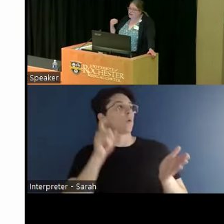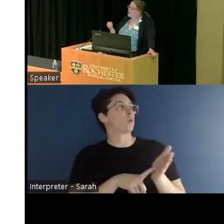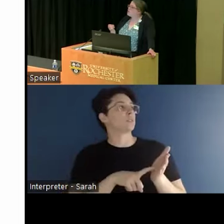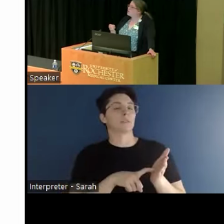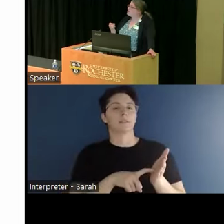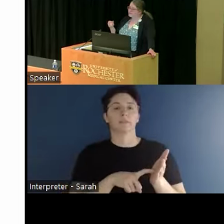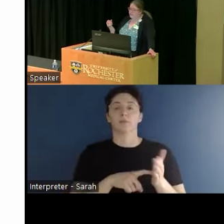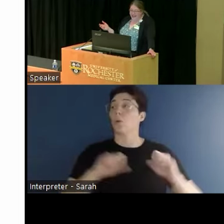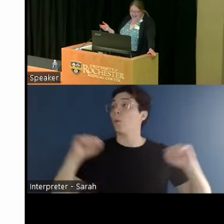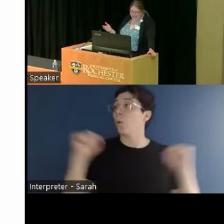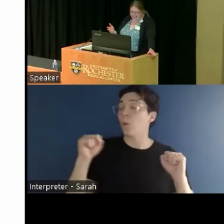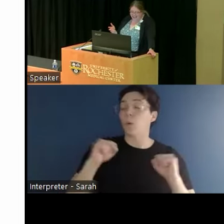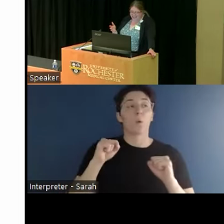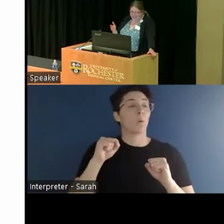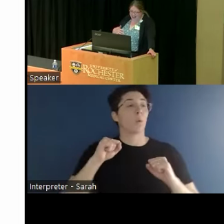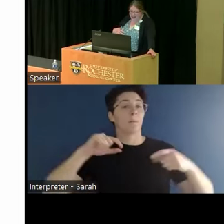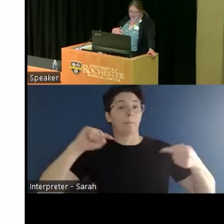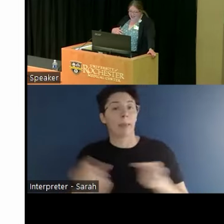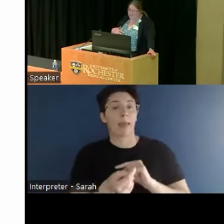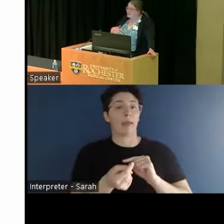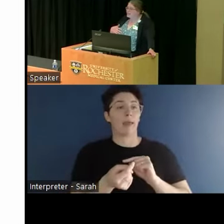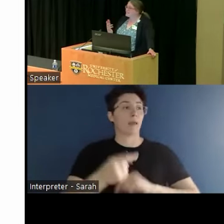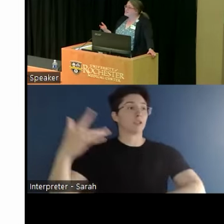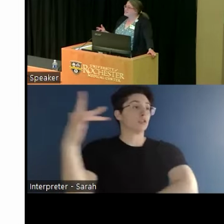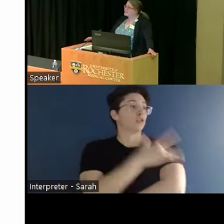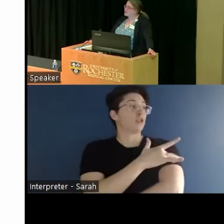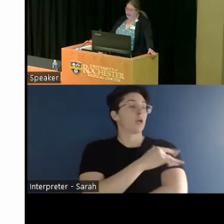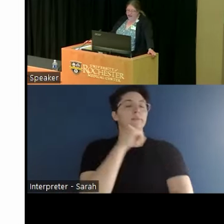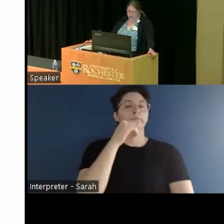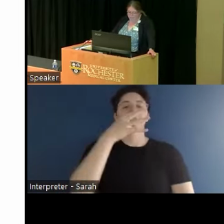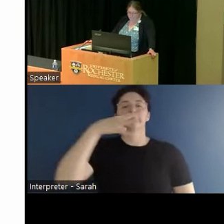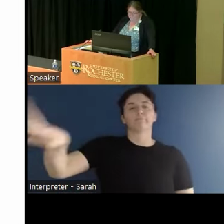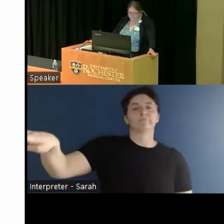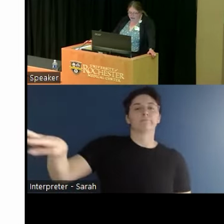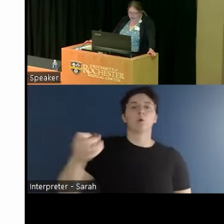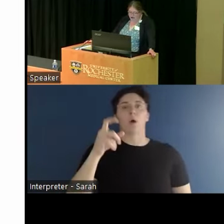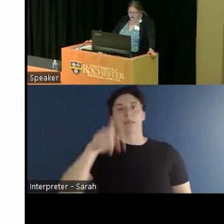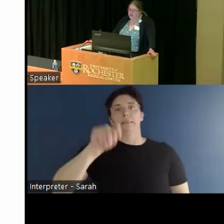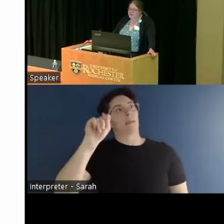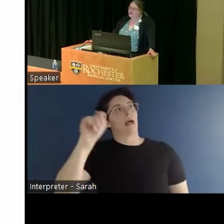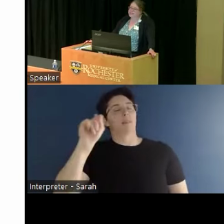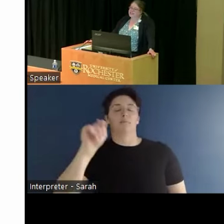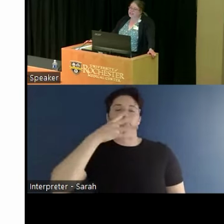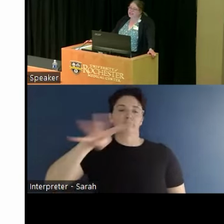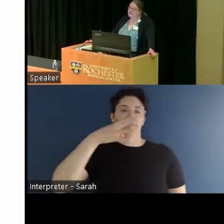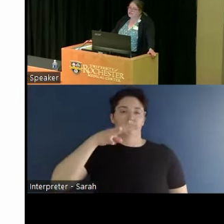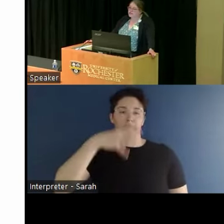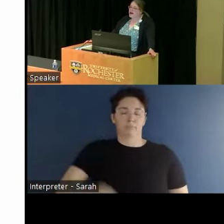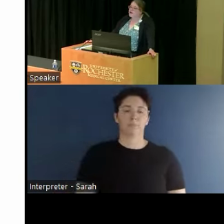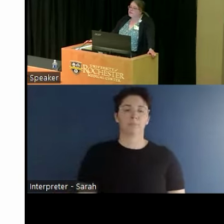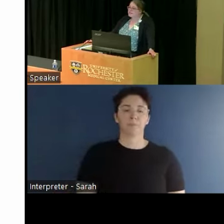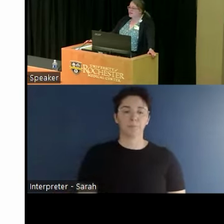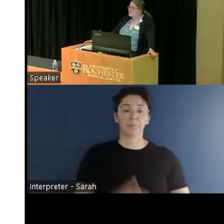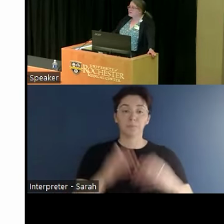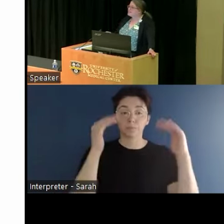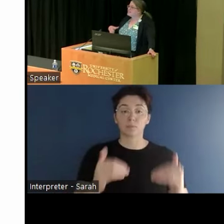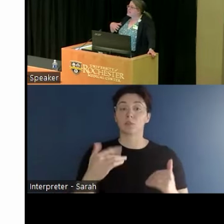cold pain touch or needing to use the toilet we also might see an individual compensate by seeking